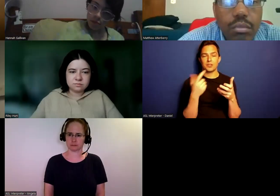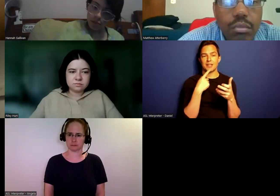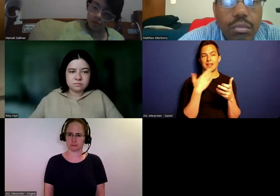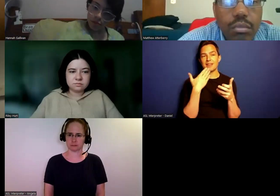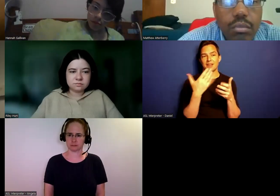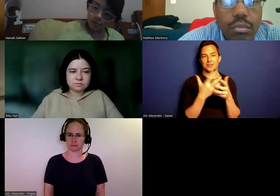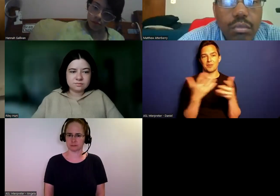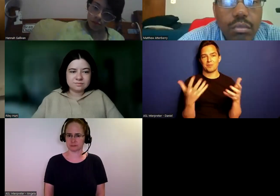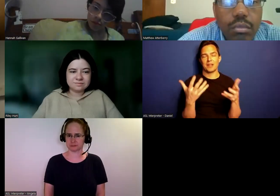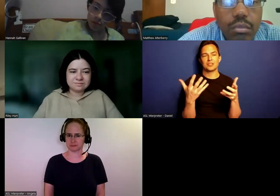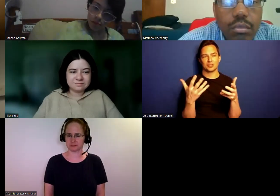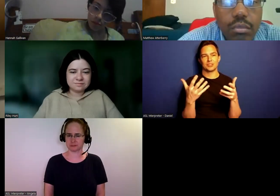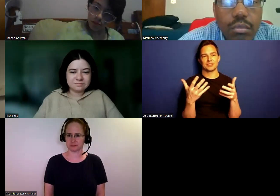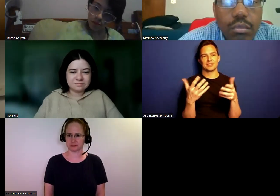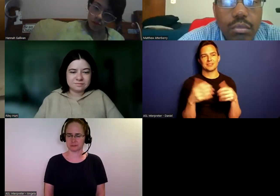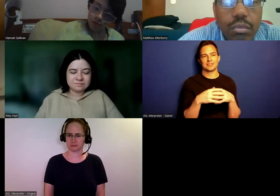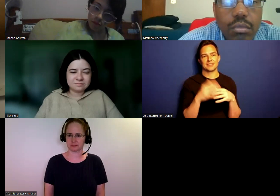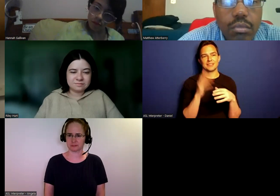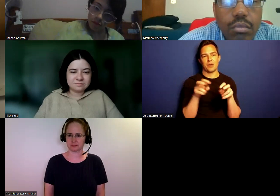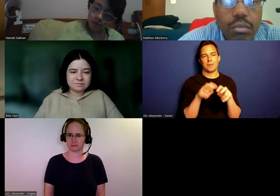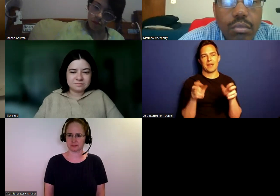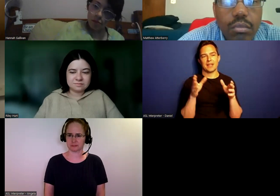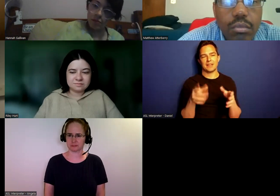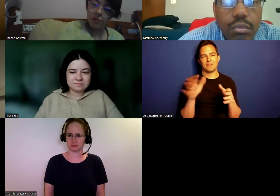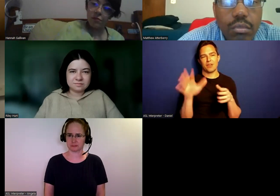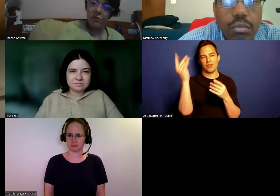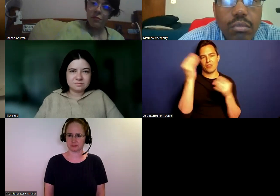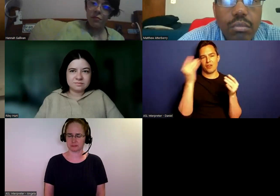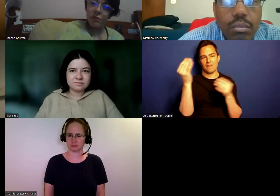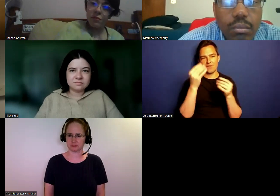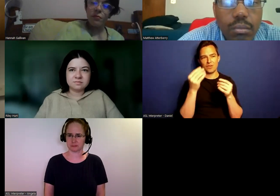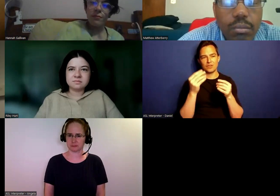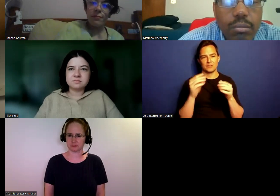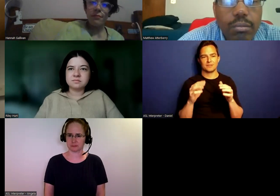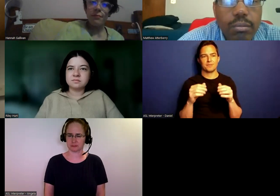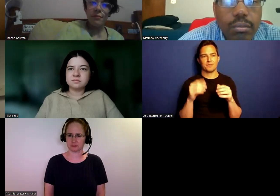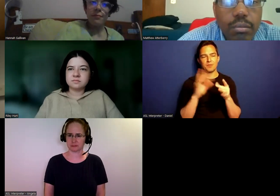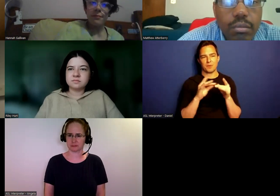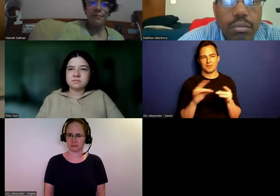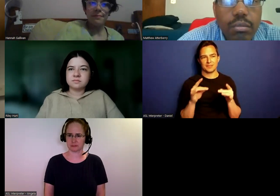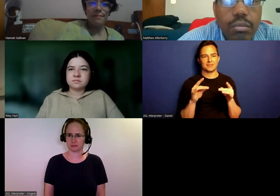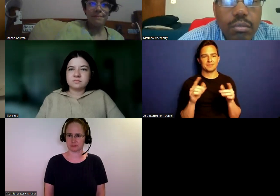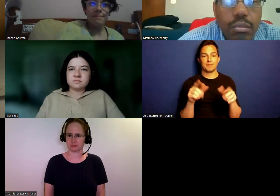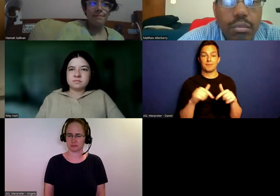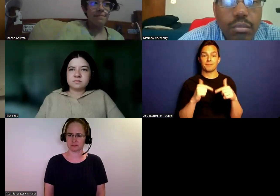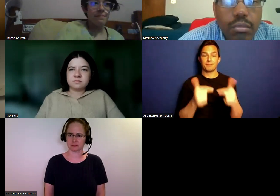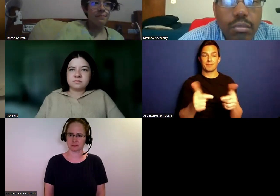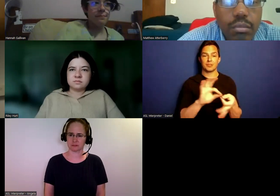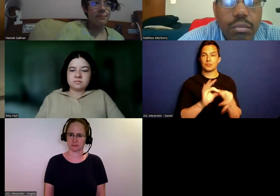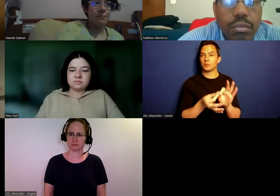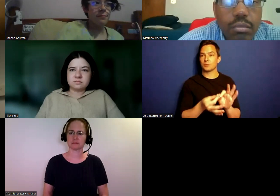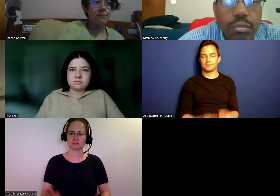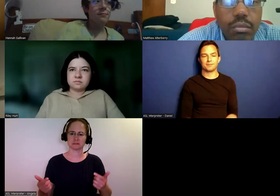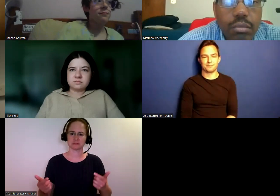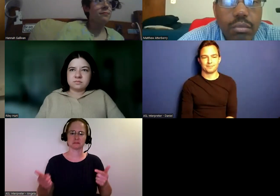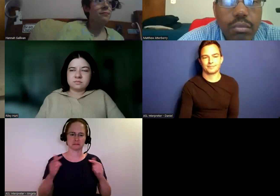much to our panelists for their thoughtful remarks and comments. I really appreciate